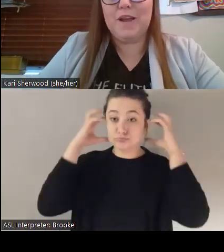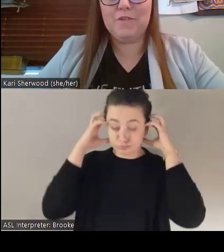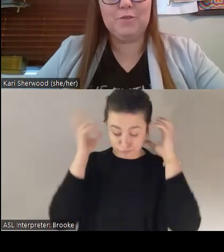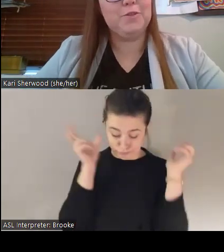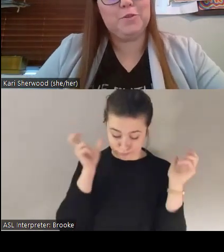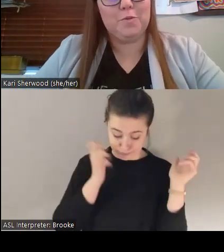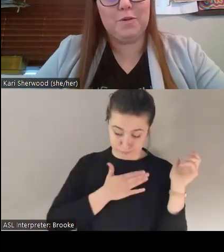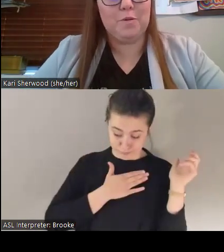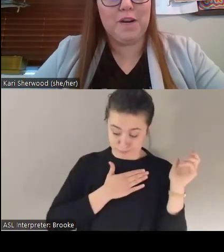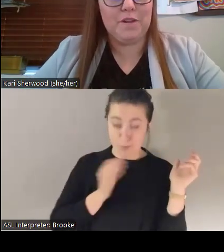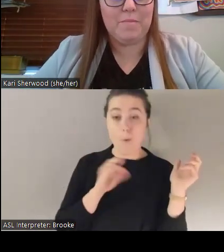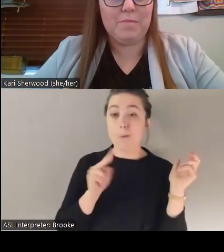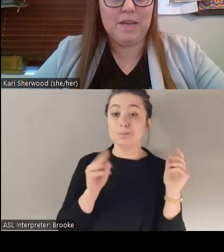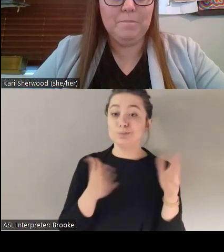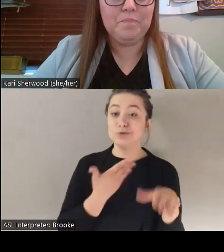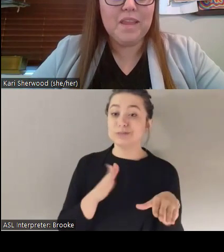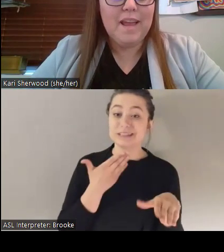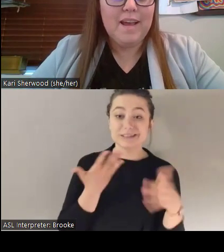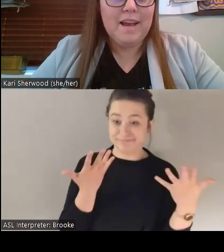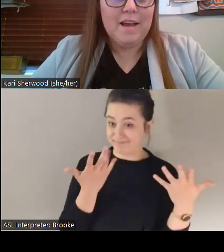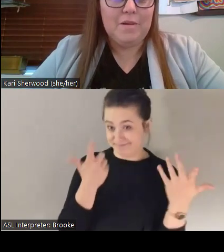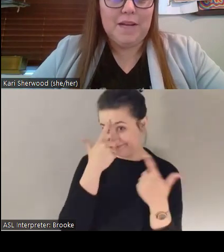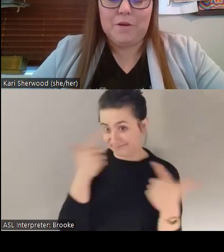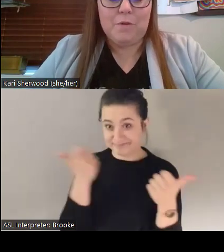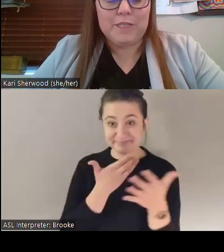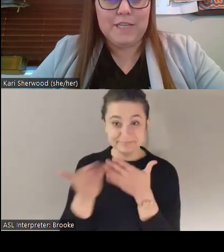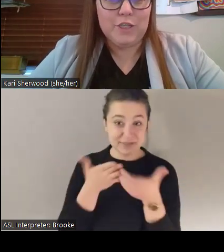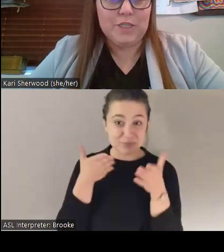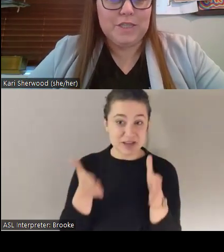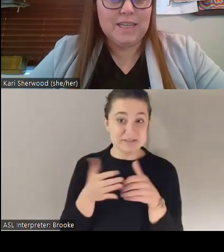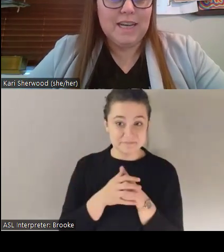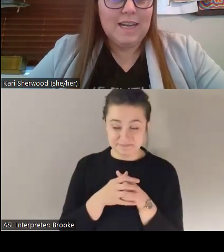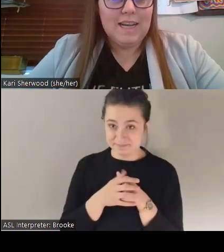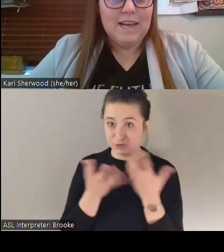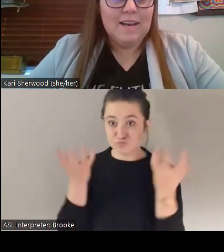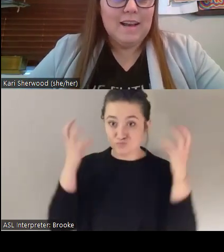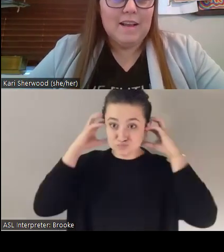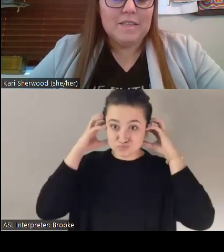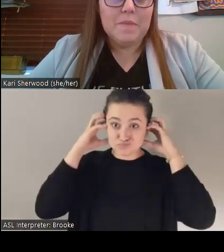headphones or whatever that may be at their workstations.